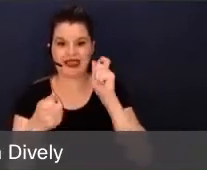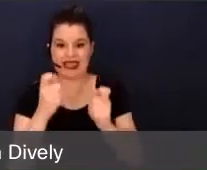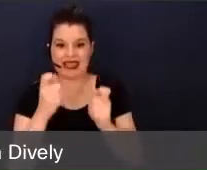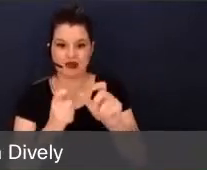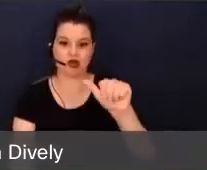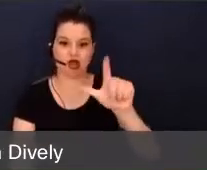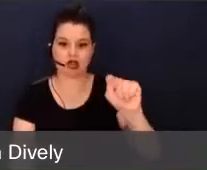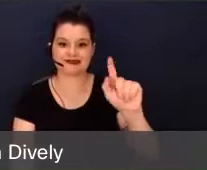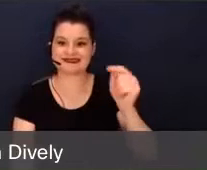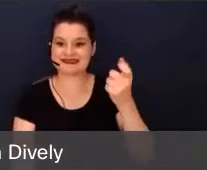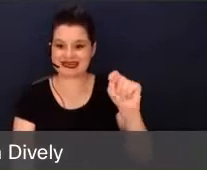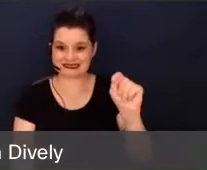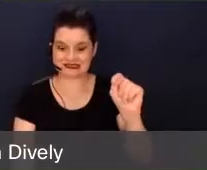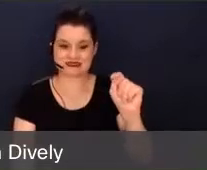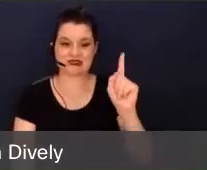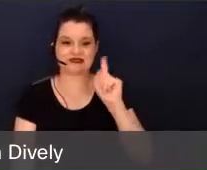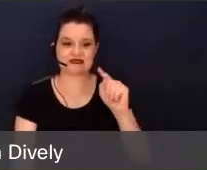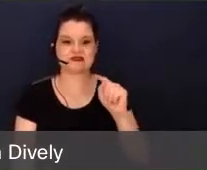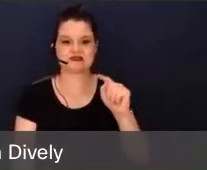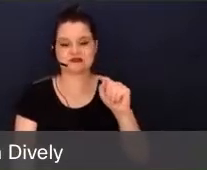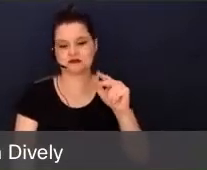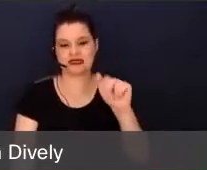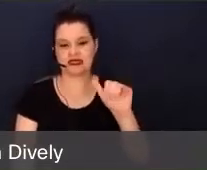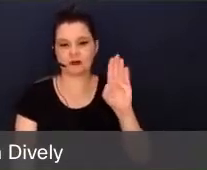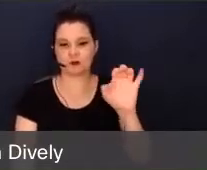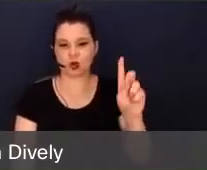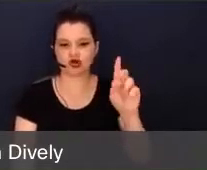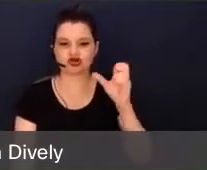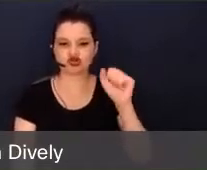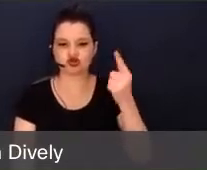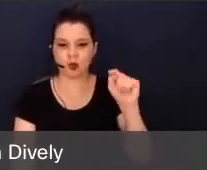Uh, this- keyboard shortcut for this is shift F10 or